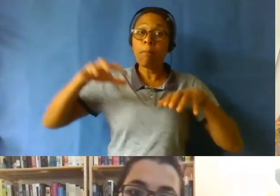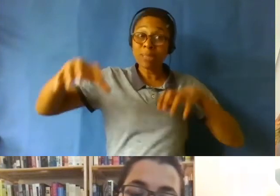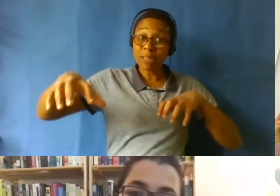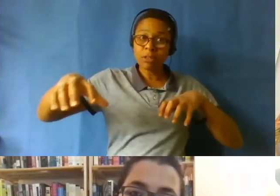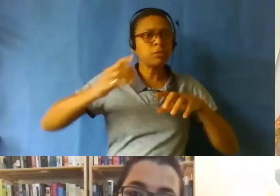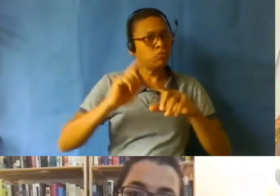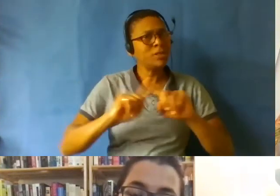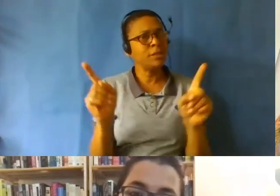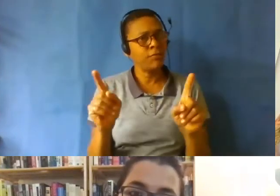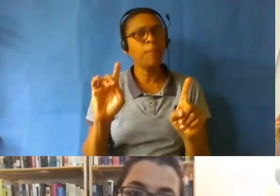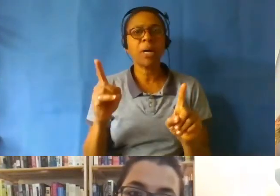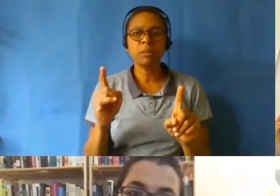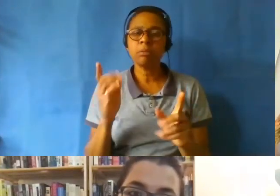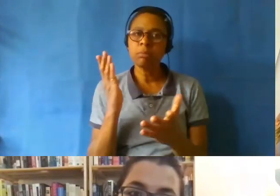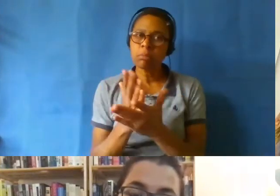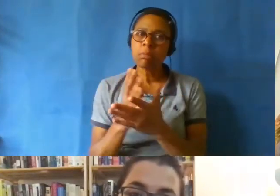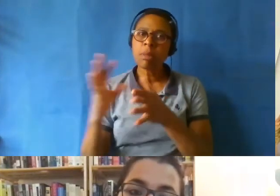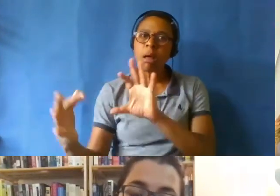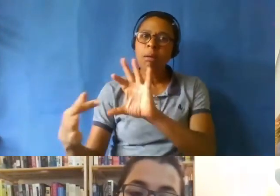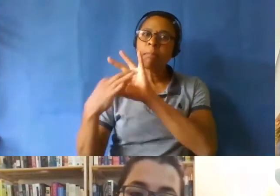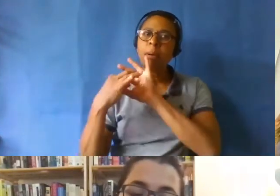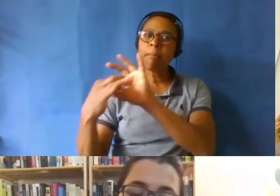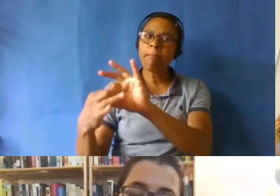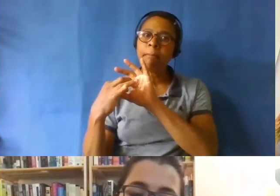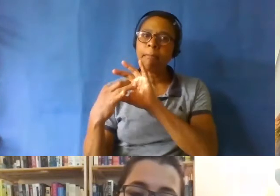how these are shaped and how these are shaped by whiteness as well in and the